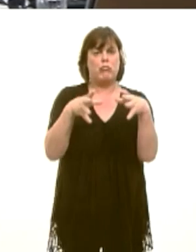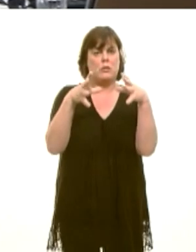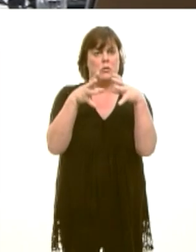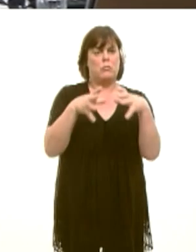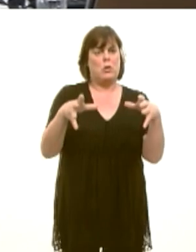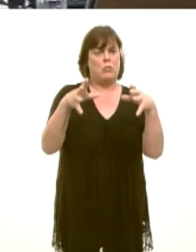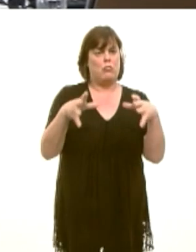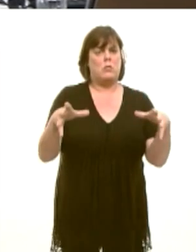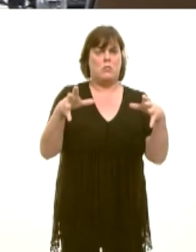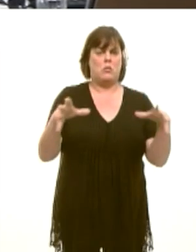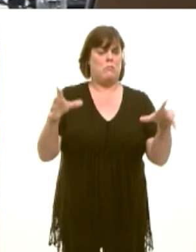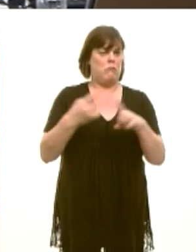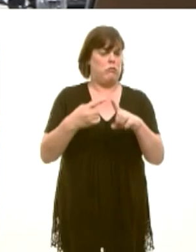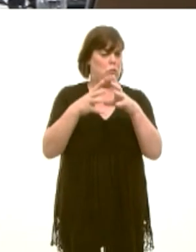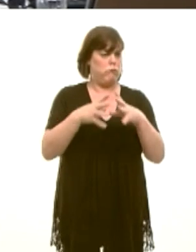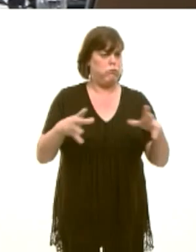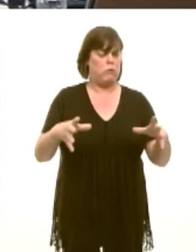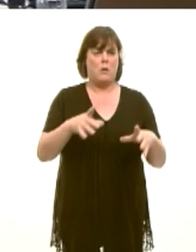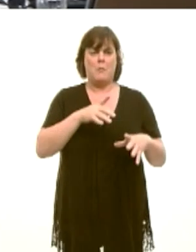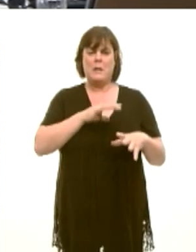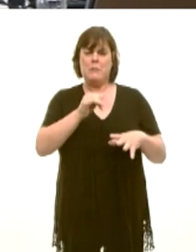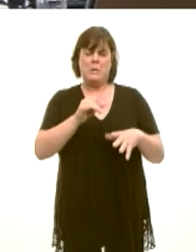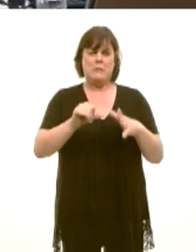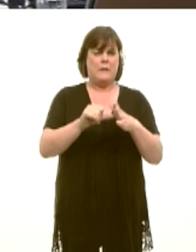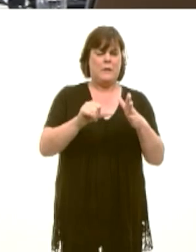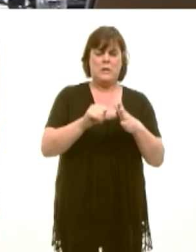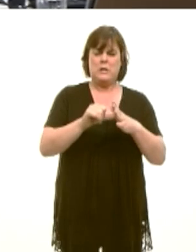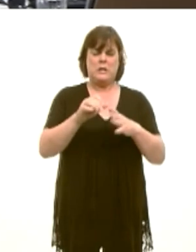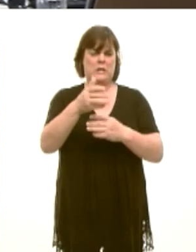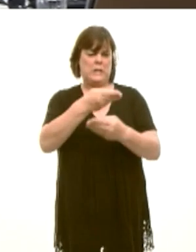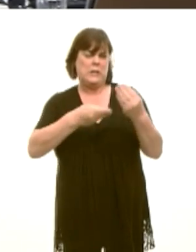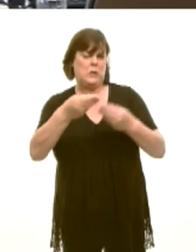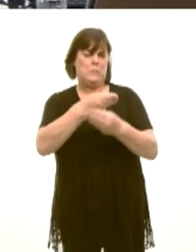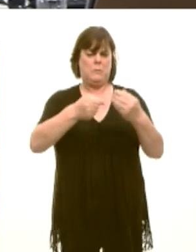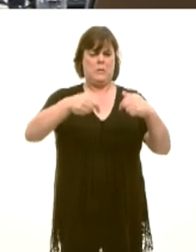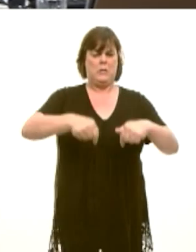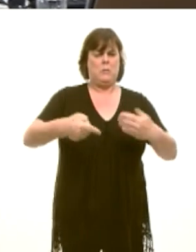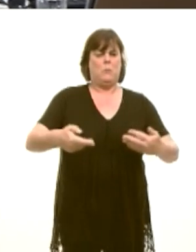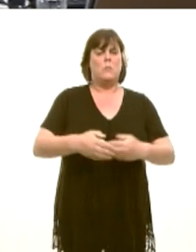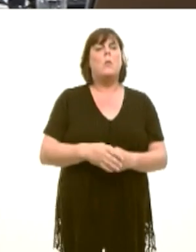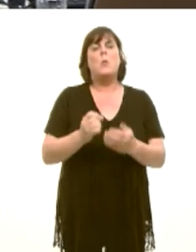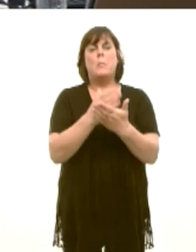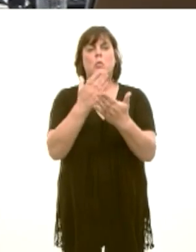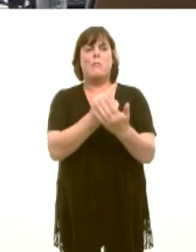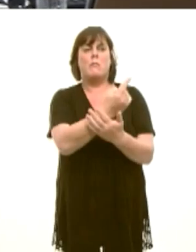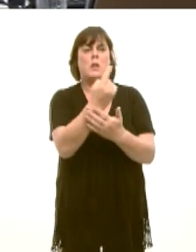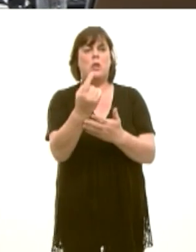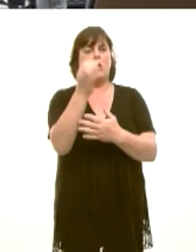some very difficult times. Of course, we have ensured that each local authority is able